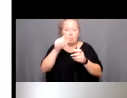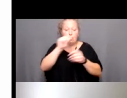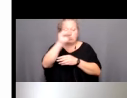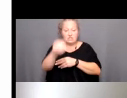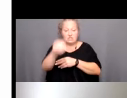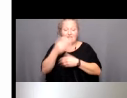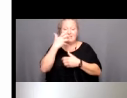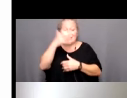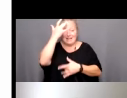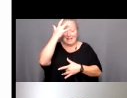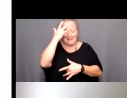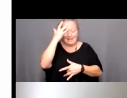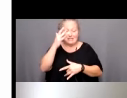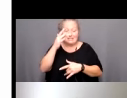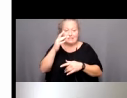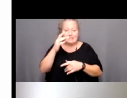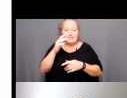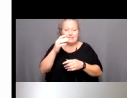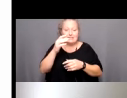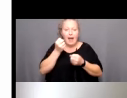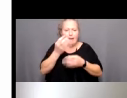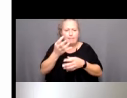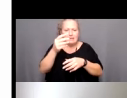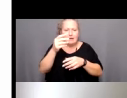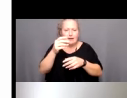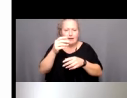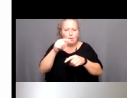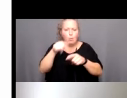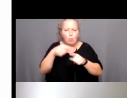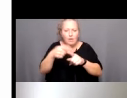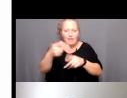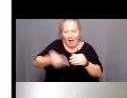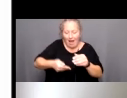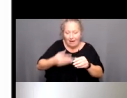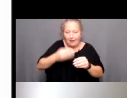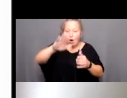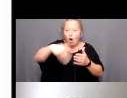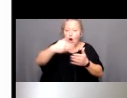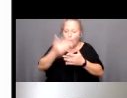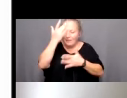By time since the worker was hired for all illnesses that occurred within the first year of hire.